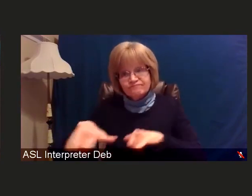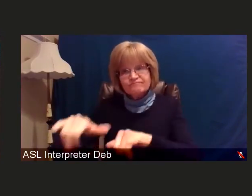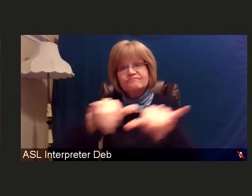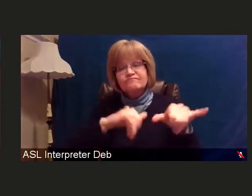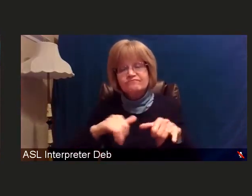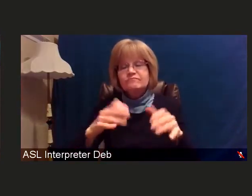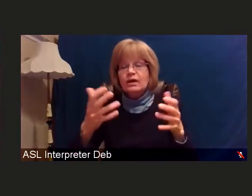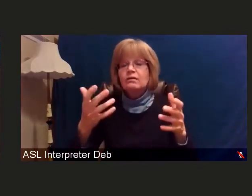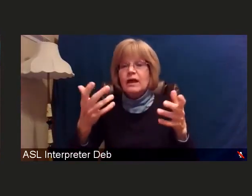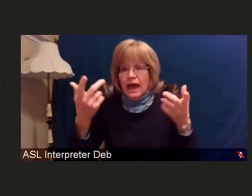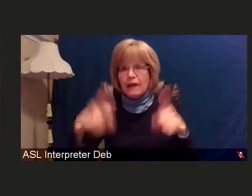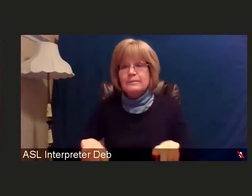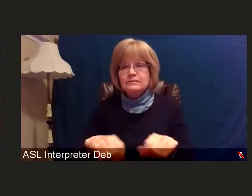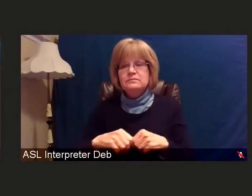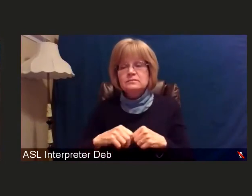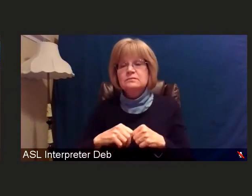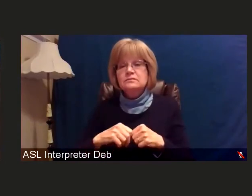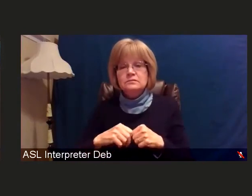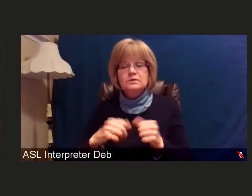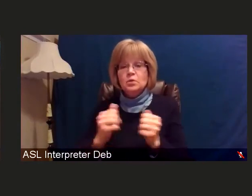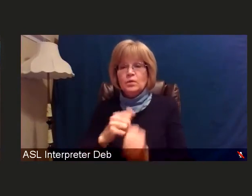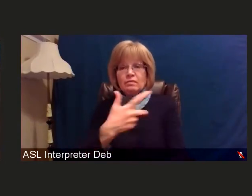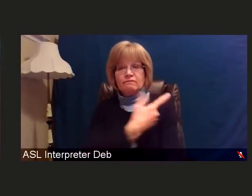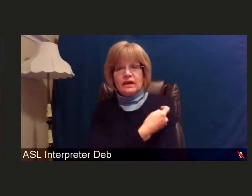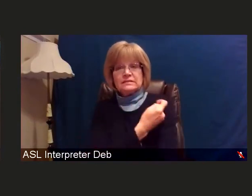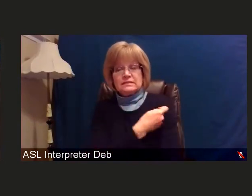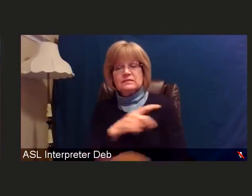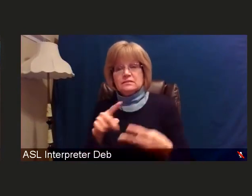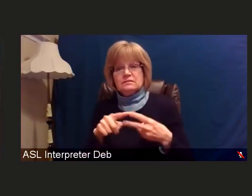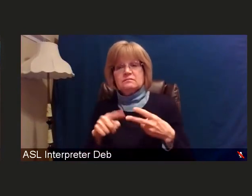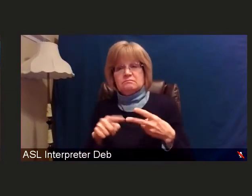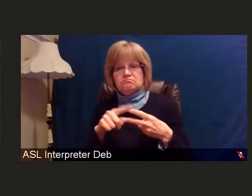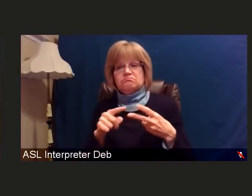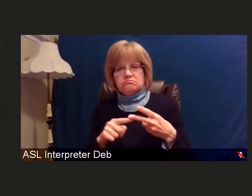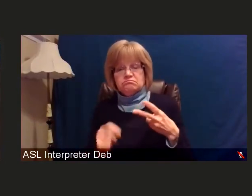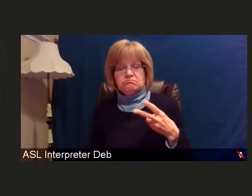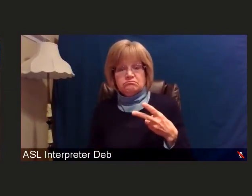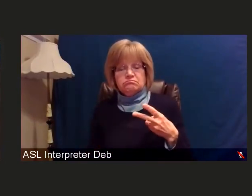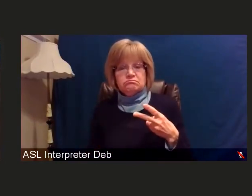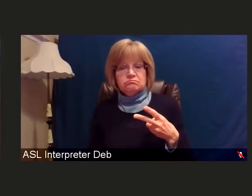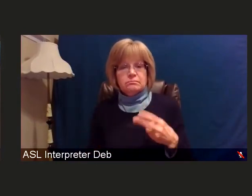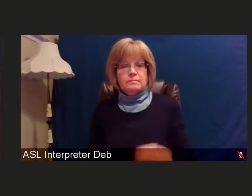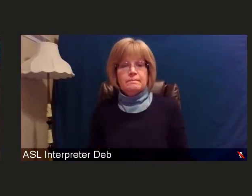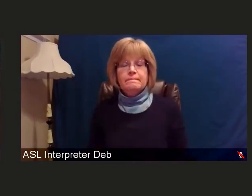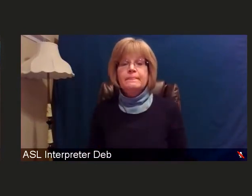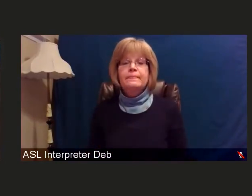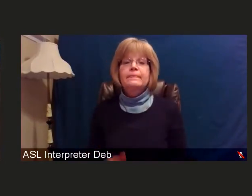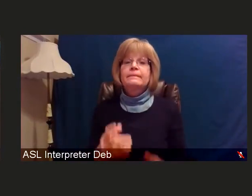with this vaccine or these vaccines. Important to recognize as well,